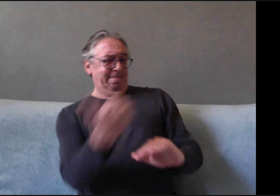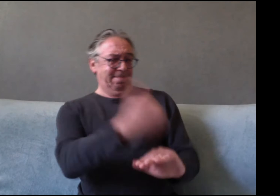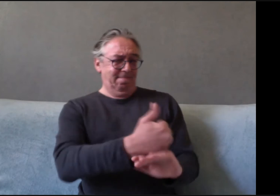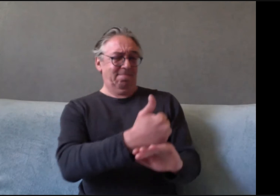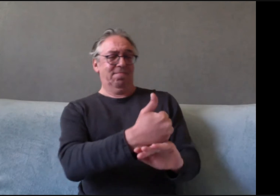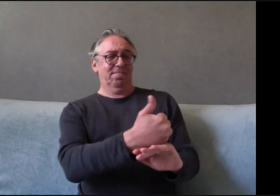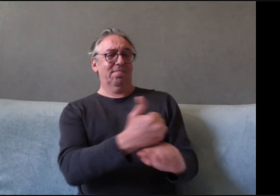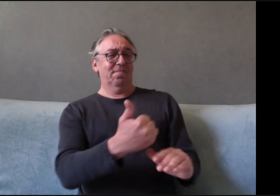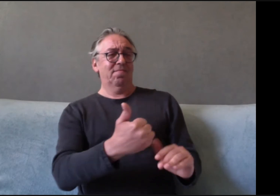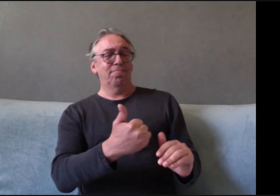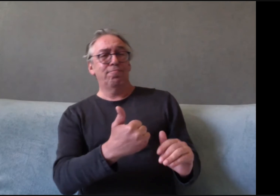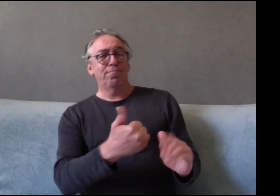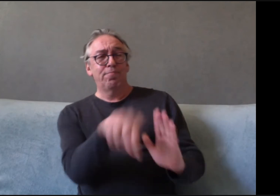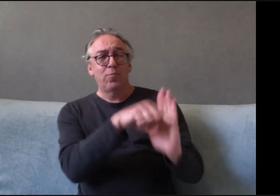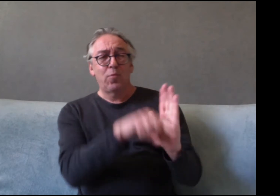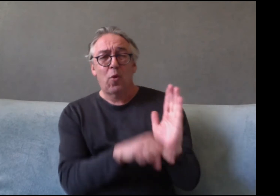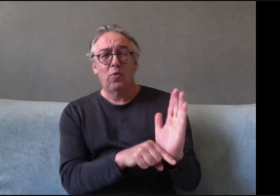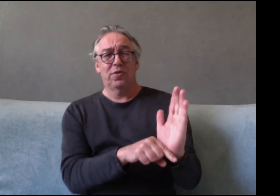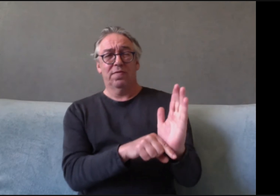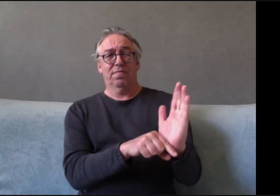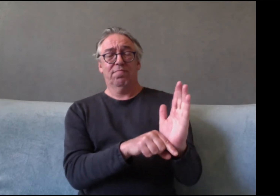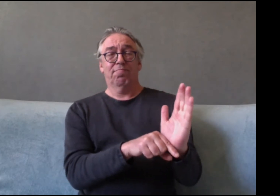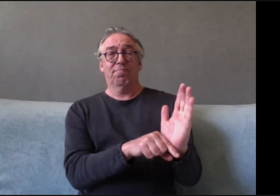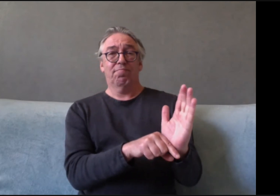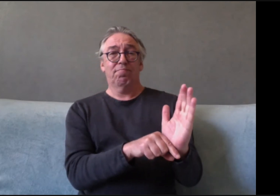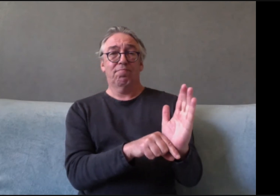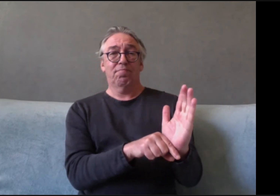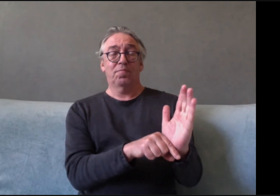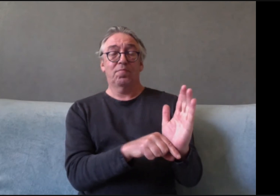In particular, speaking about what Luisa said about education.